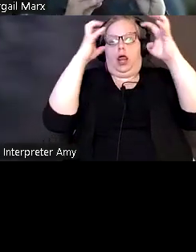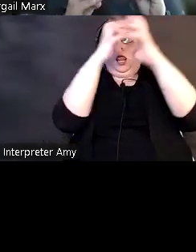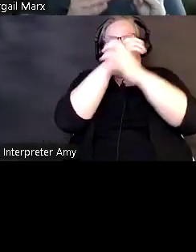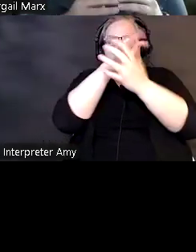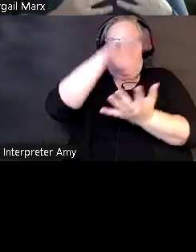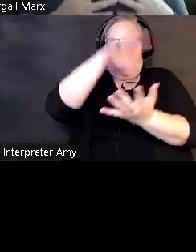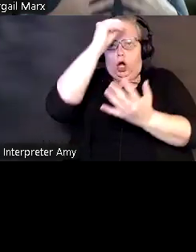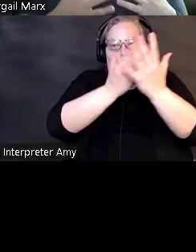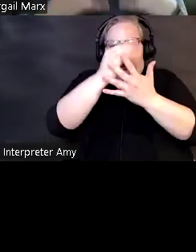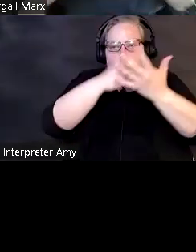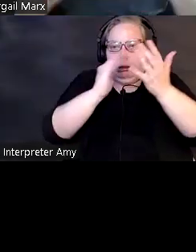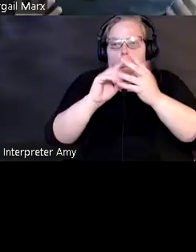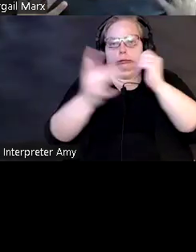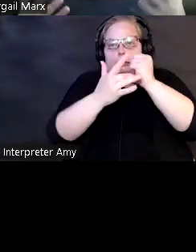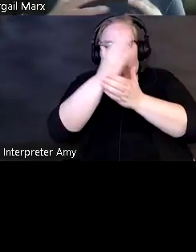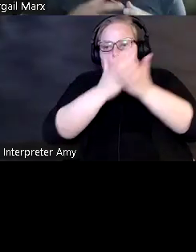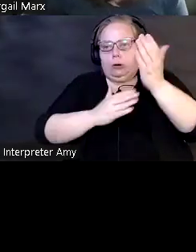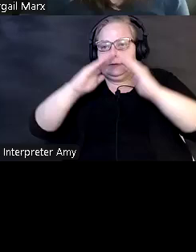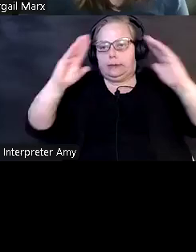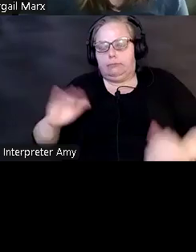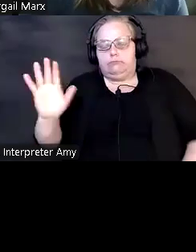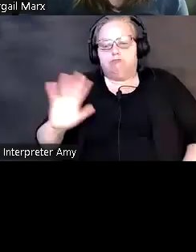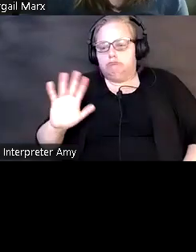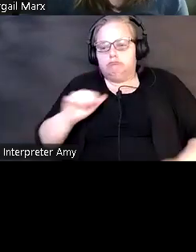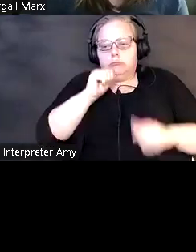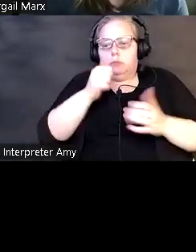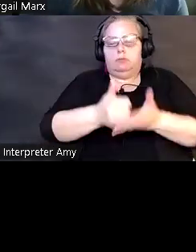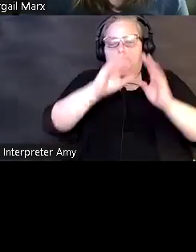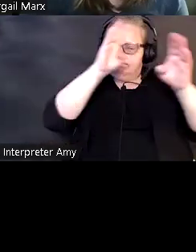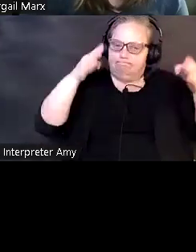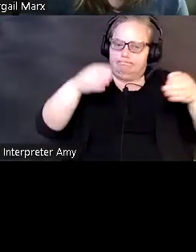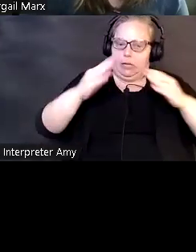system, and really focus more on how that system is helping this person communicate and interact.